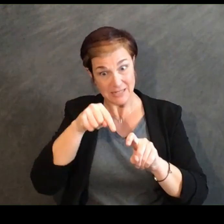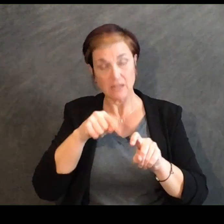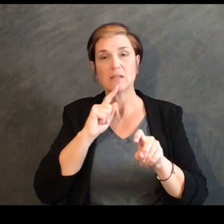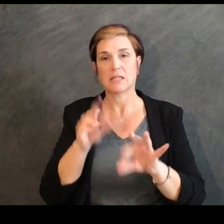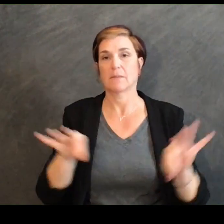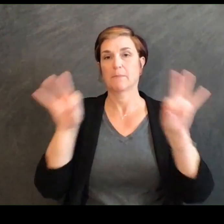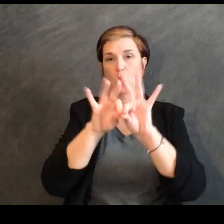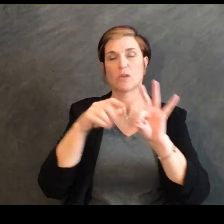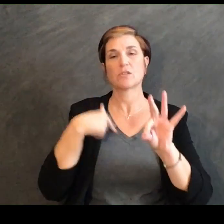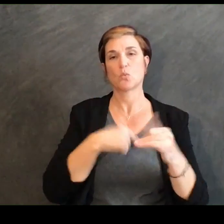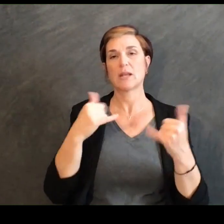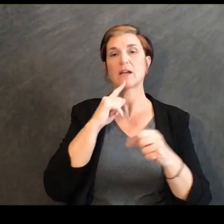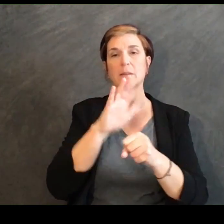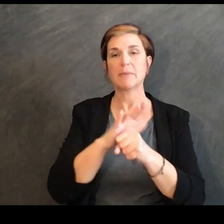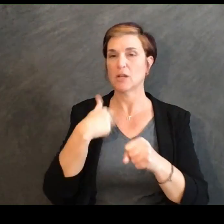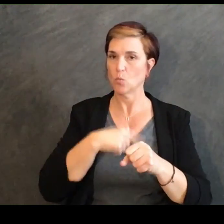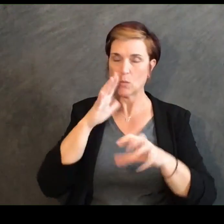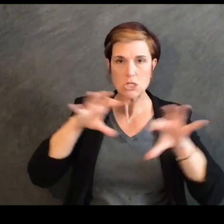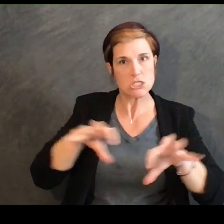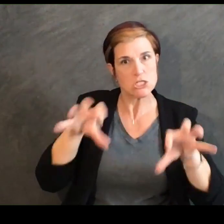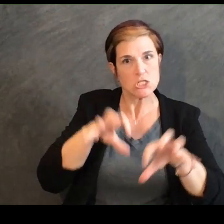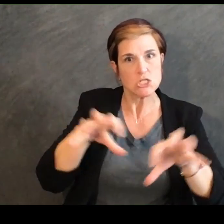everything possible